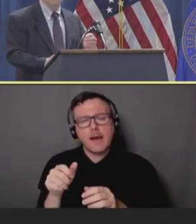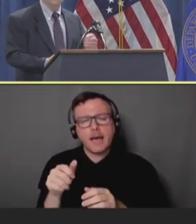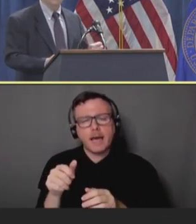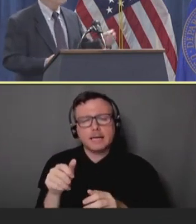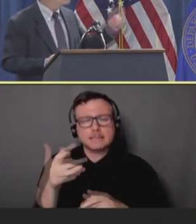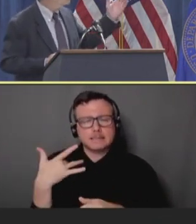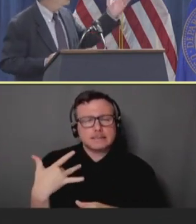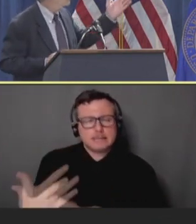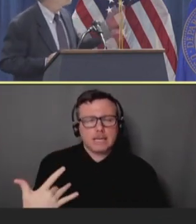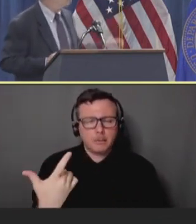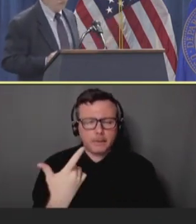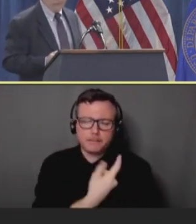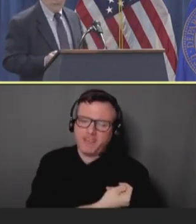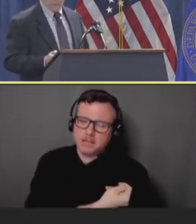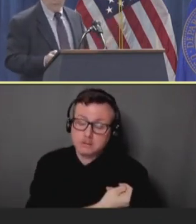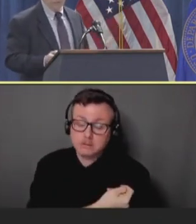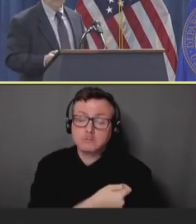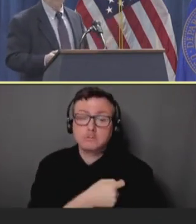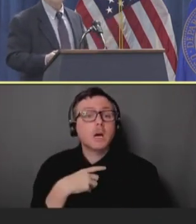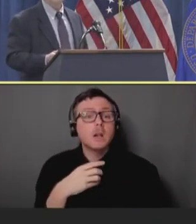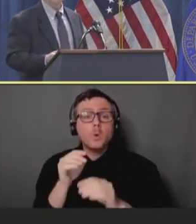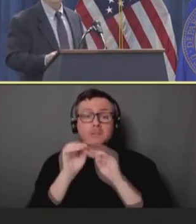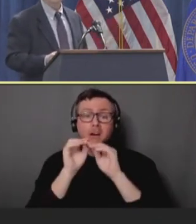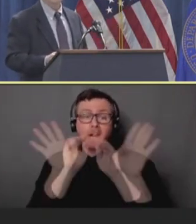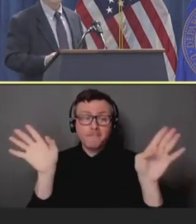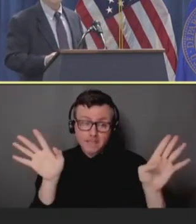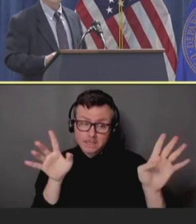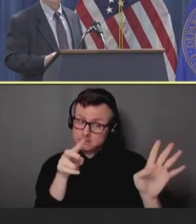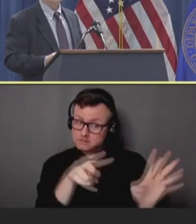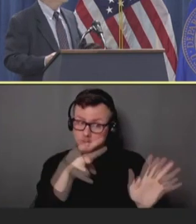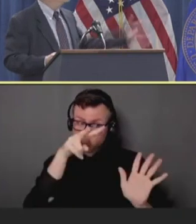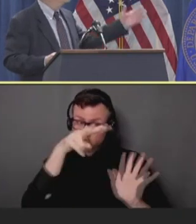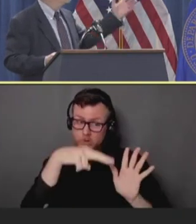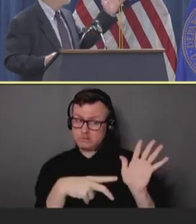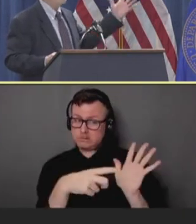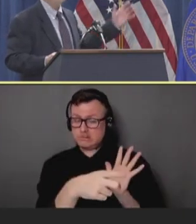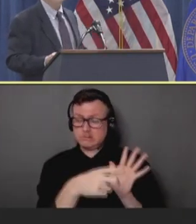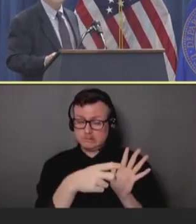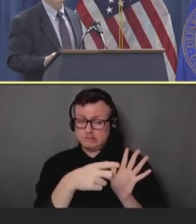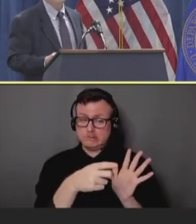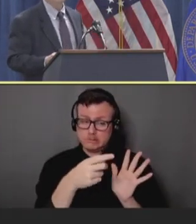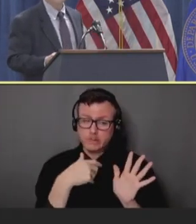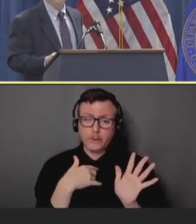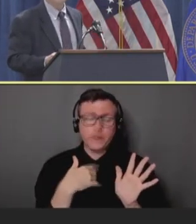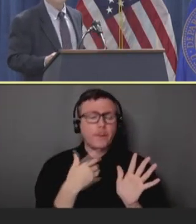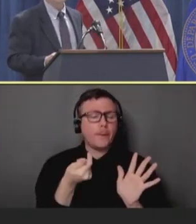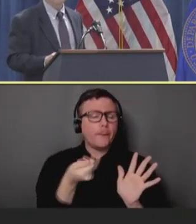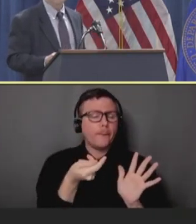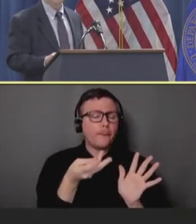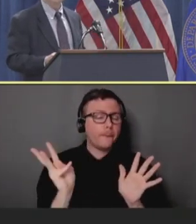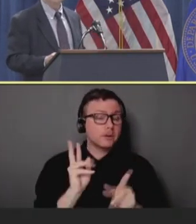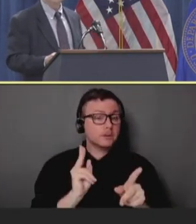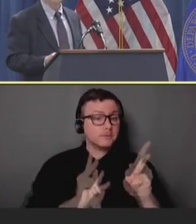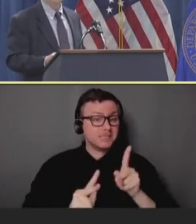But it's also quite obvious when you look at this, that very few people at this point,